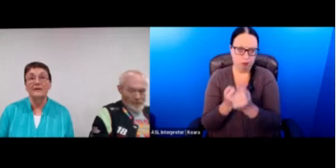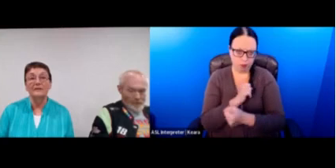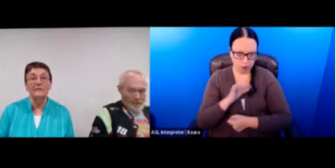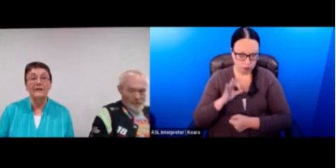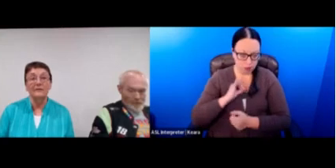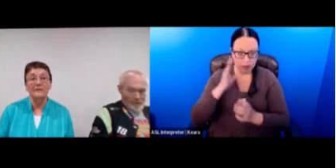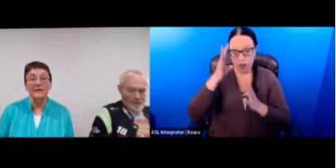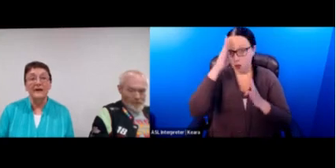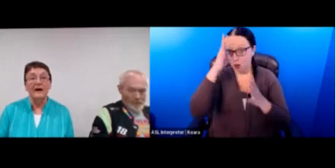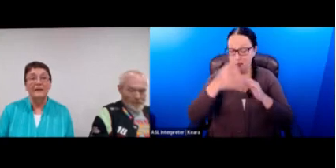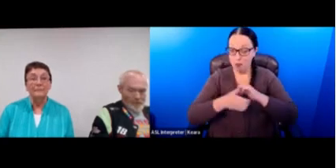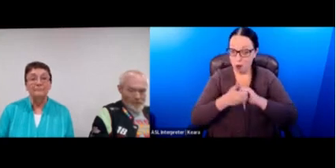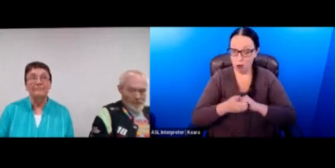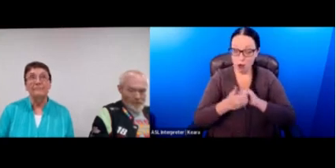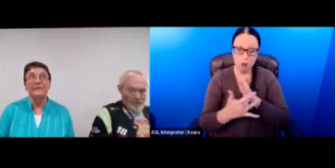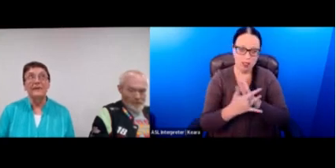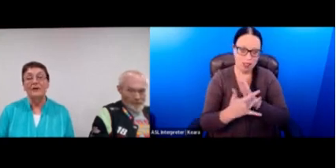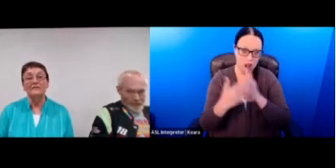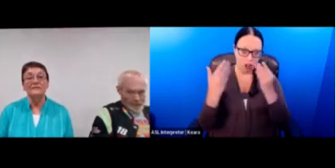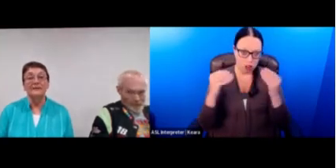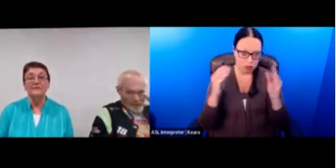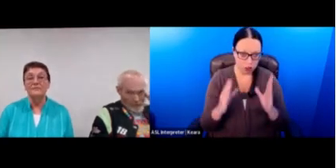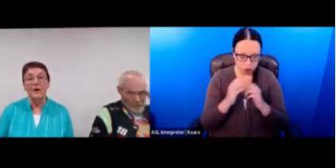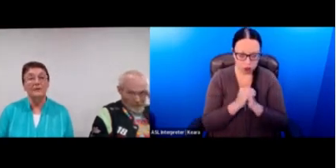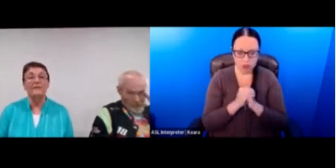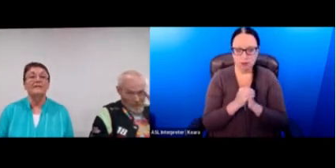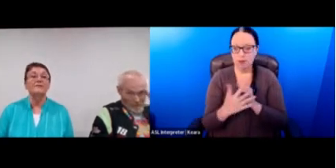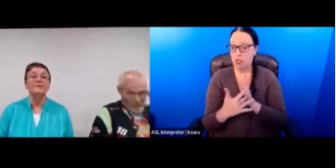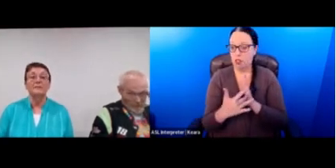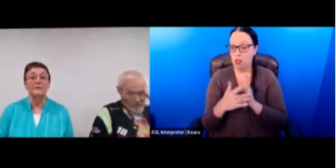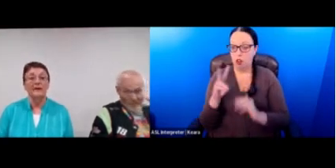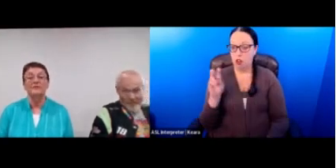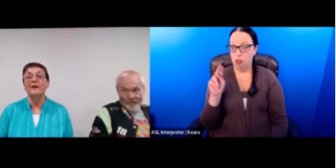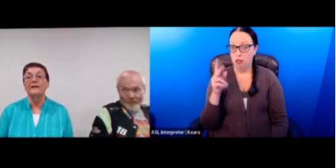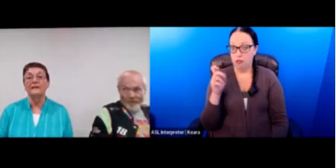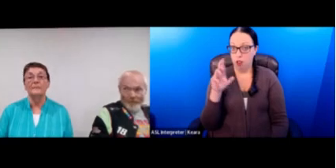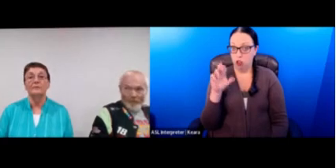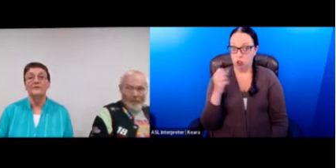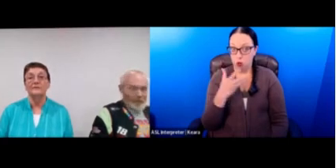technology vendors. The technology vendors from all across the country provided training and professional